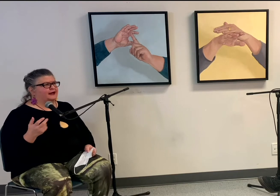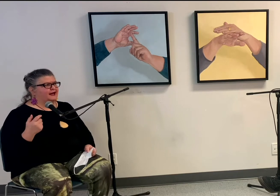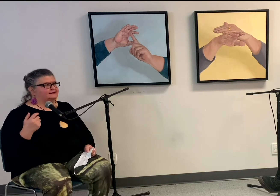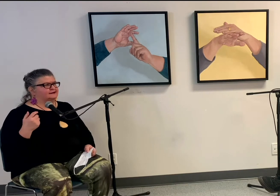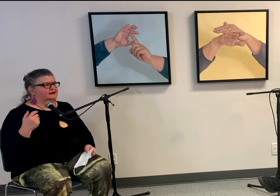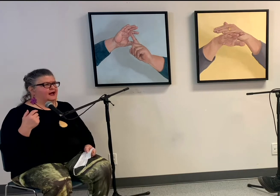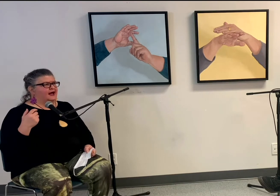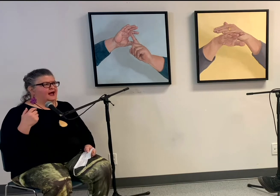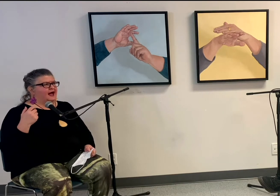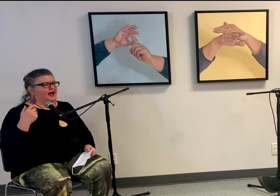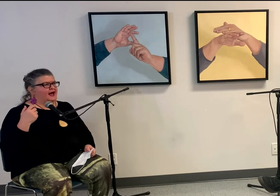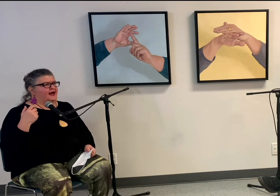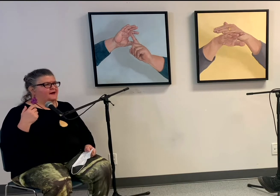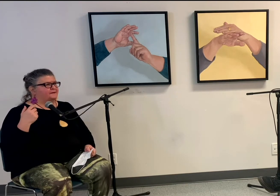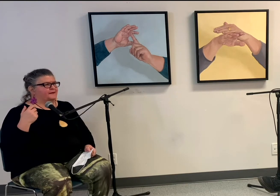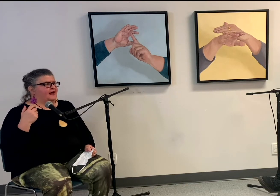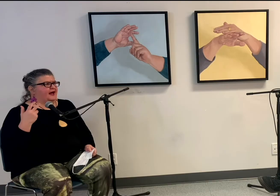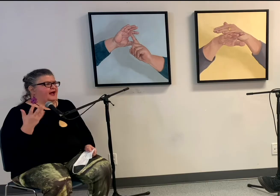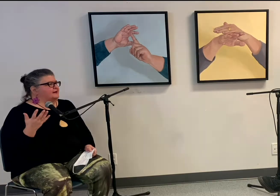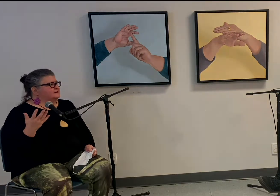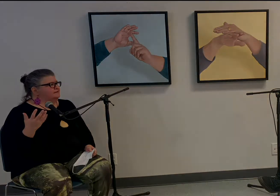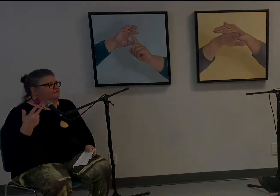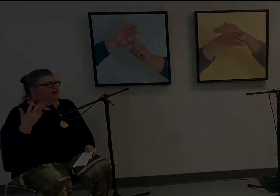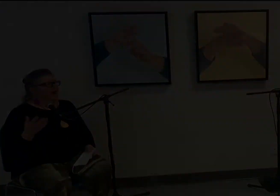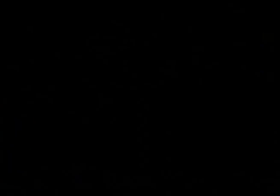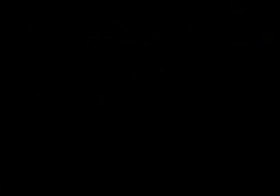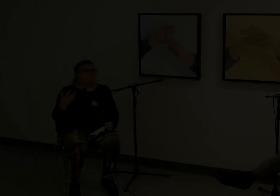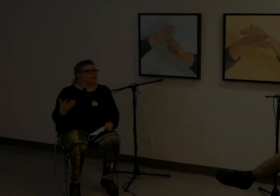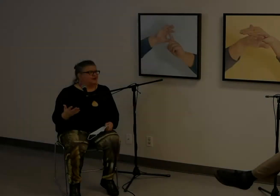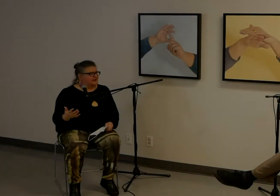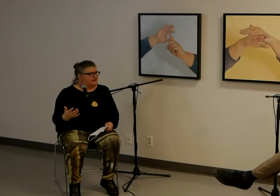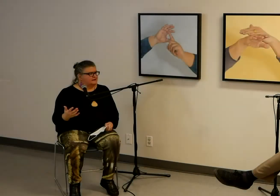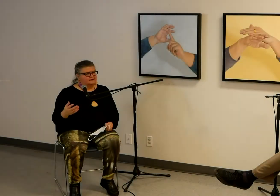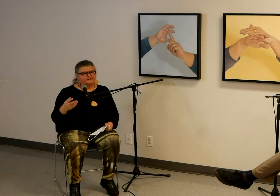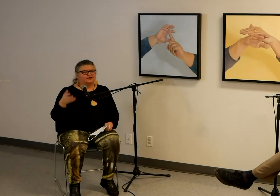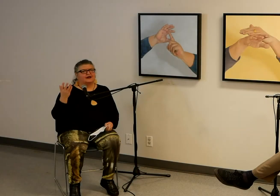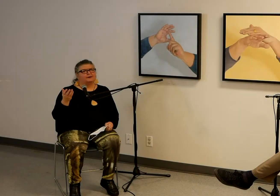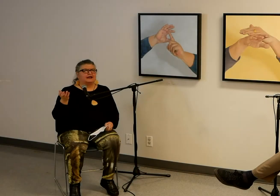because, um, I can't I don't know what people are saying for example